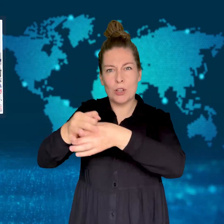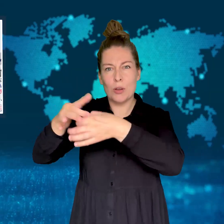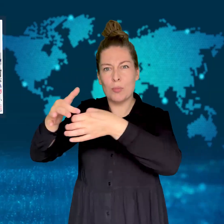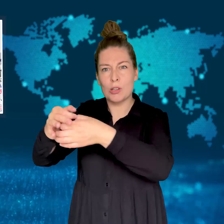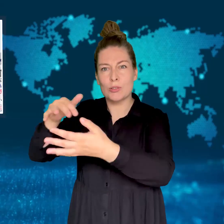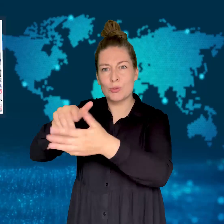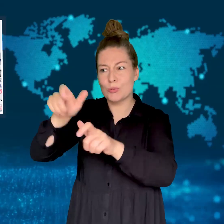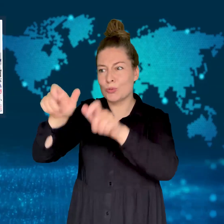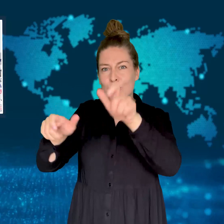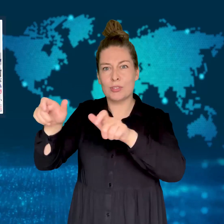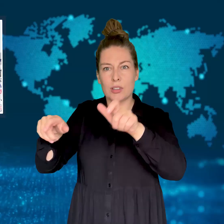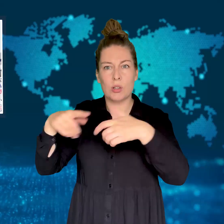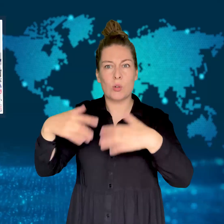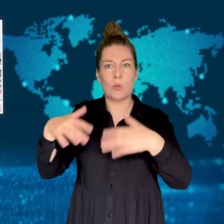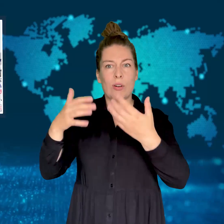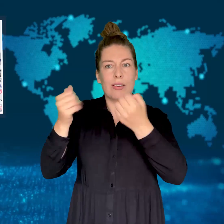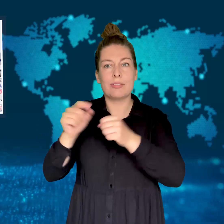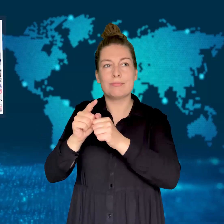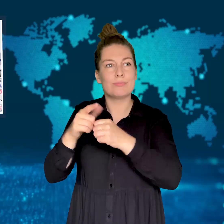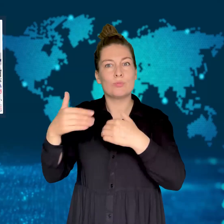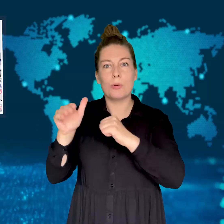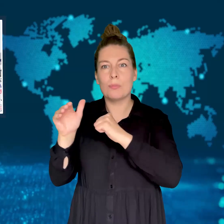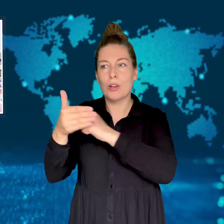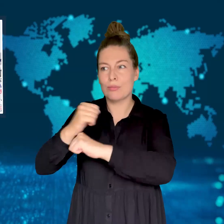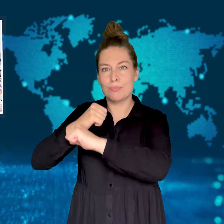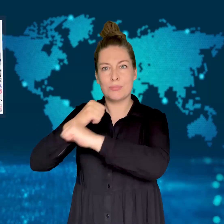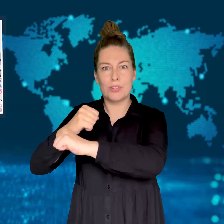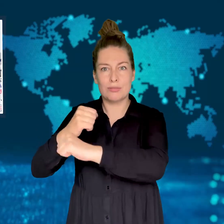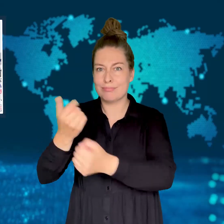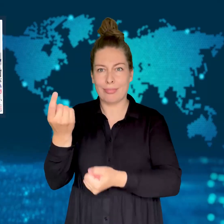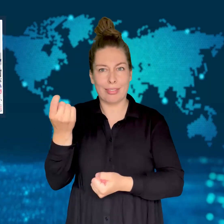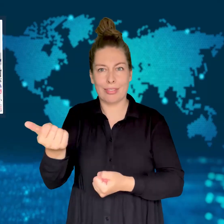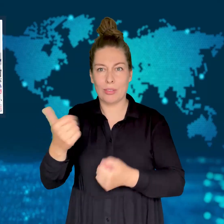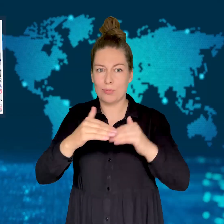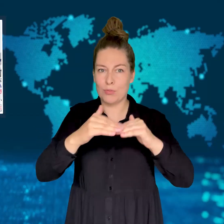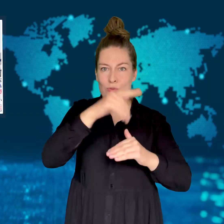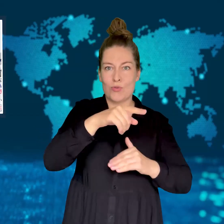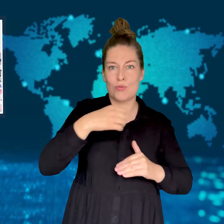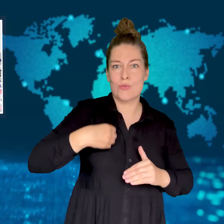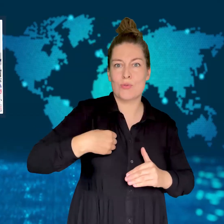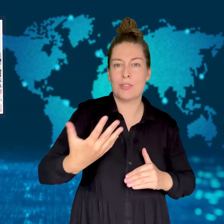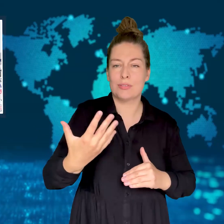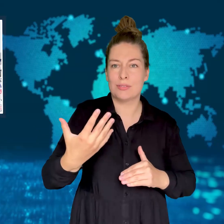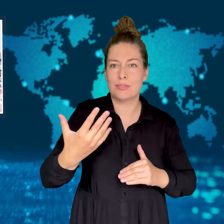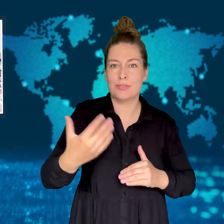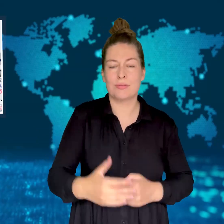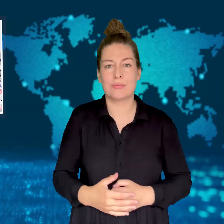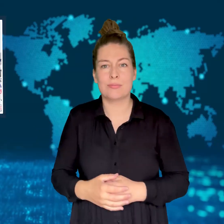Minority students are significantly underrepresented among those